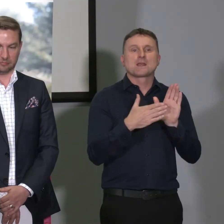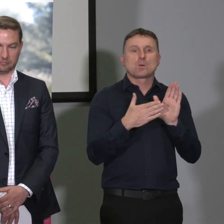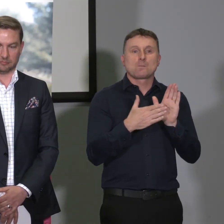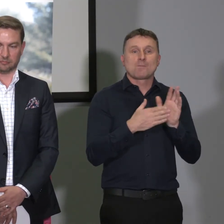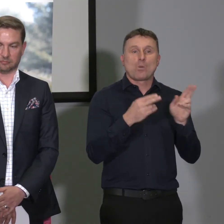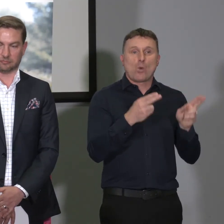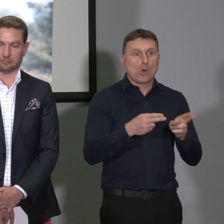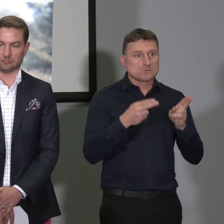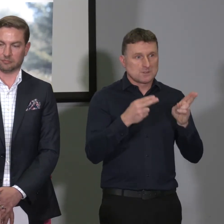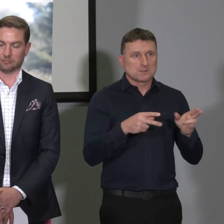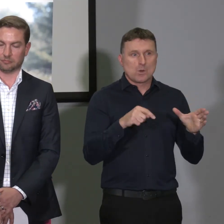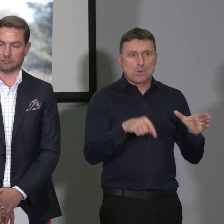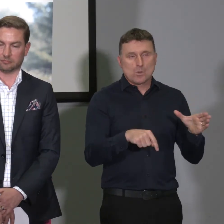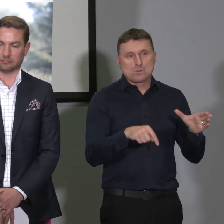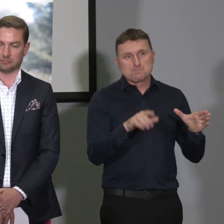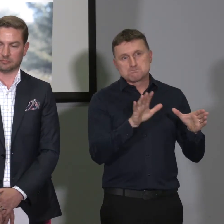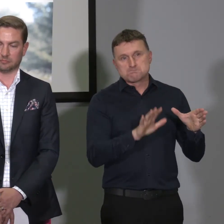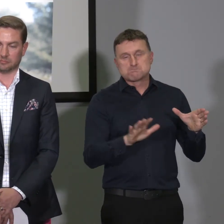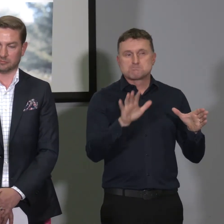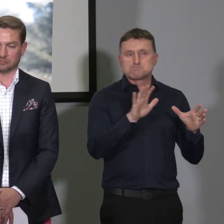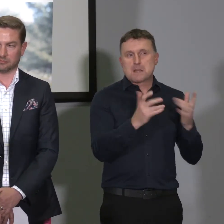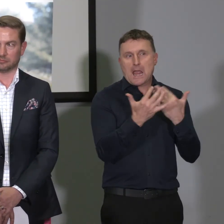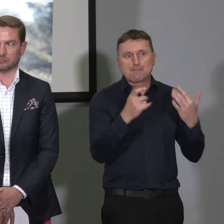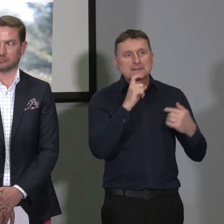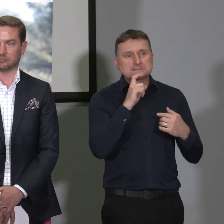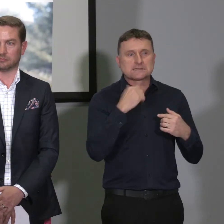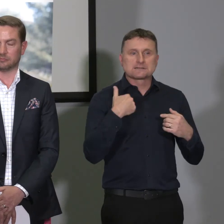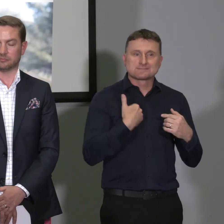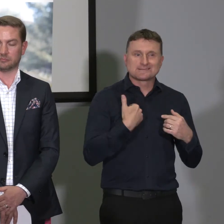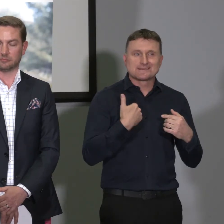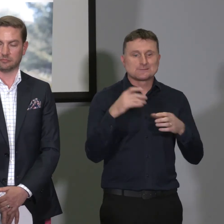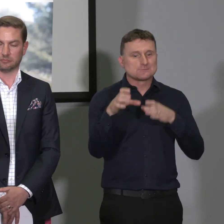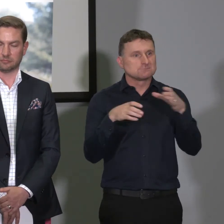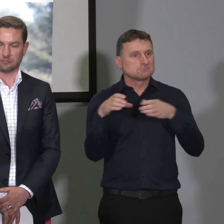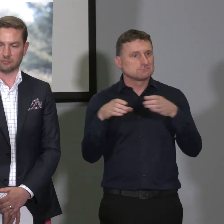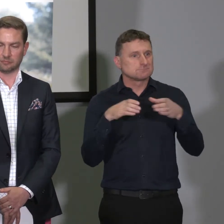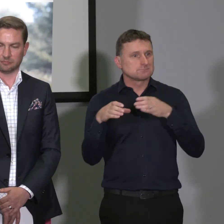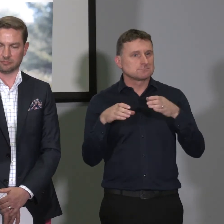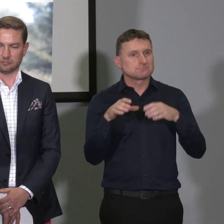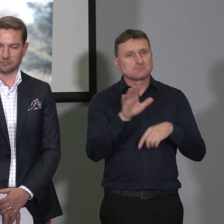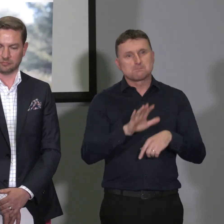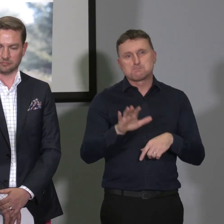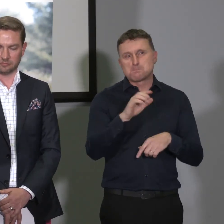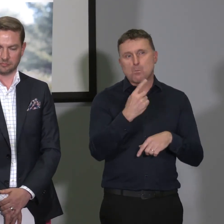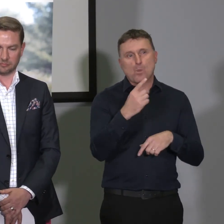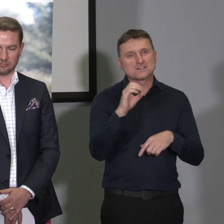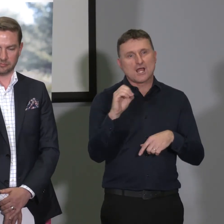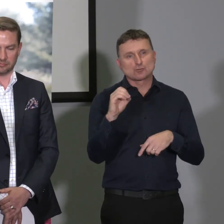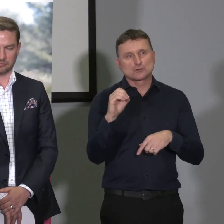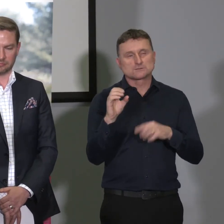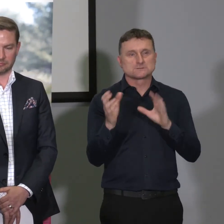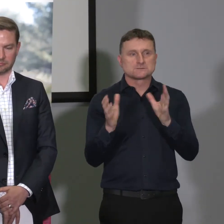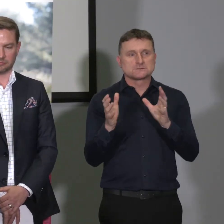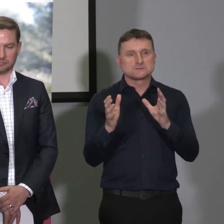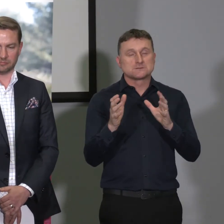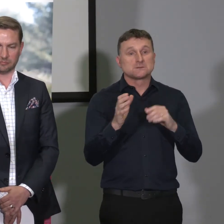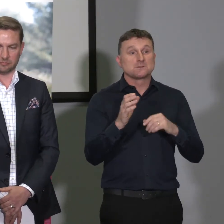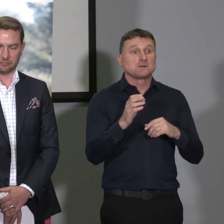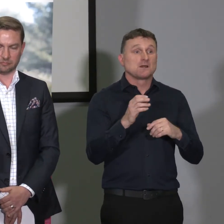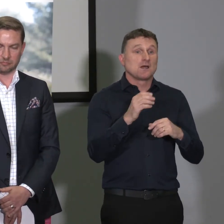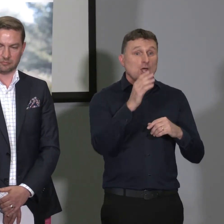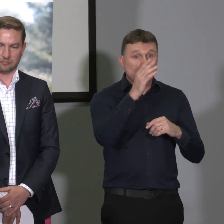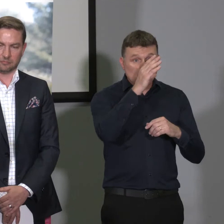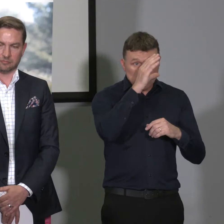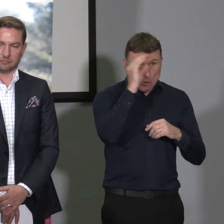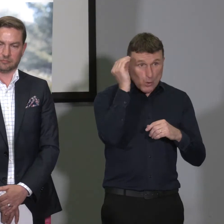there will be a couple of